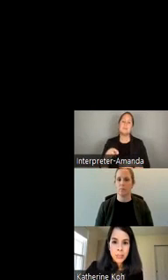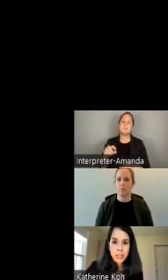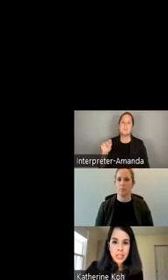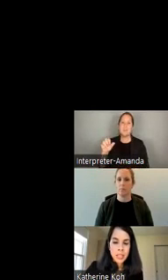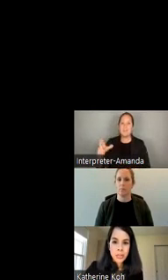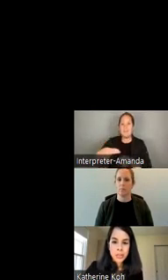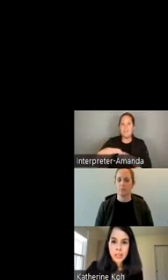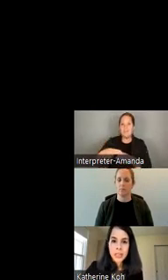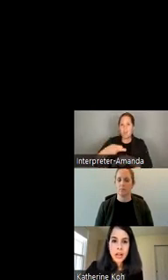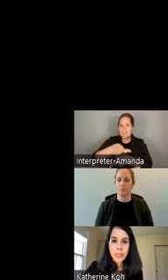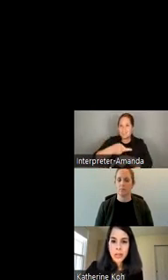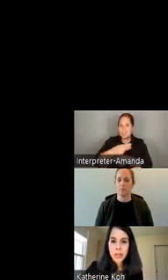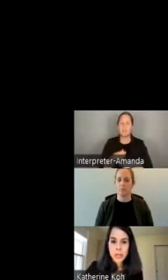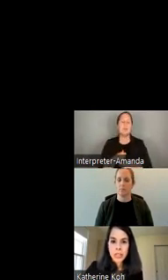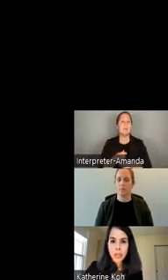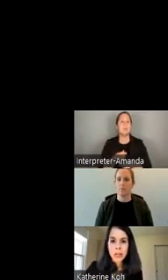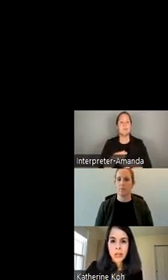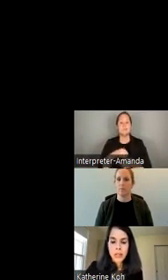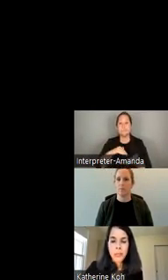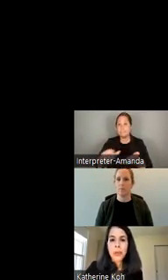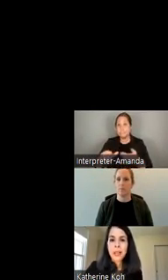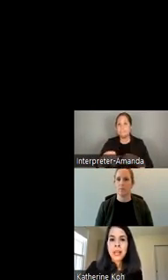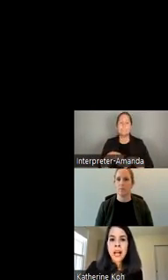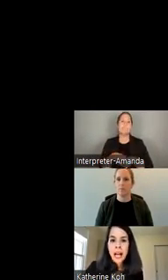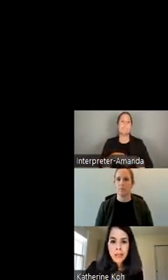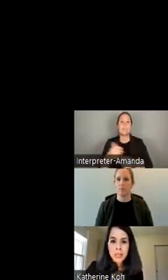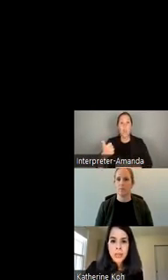and prisons and soldiers leaving the Army are known to be three critically important high-risk